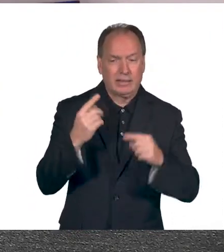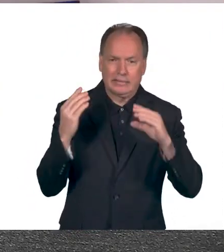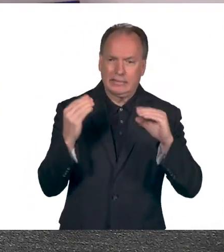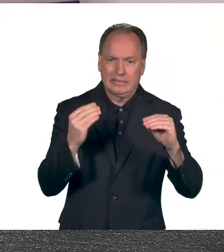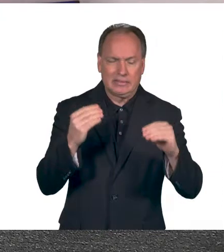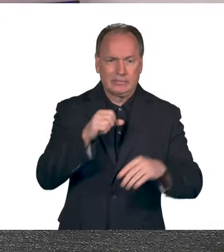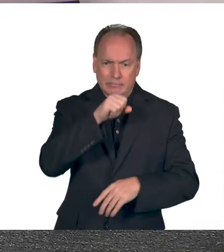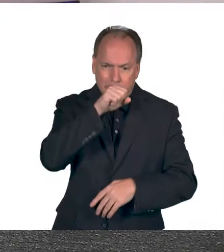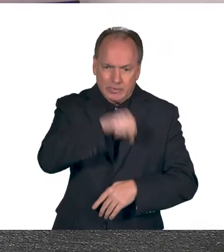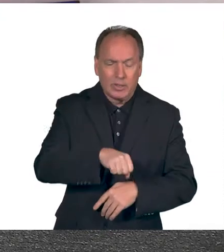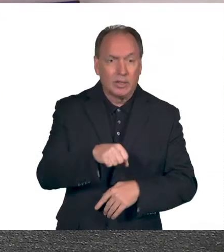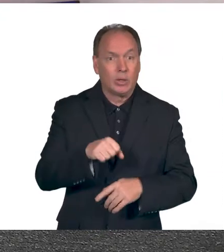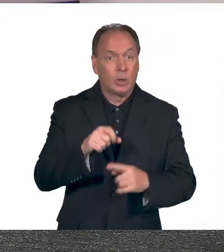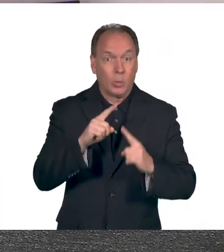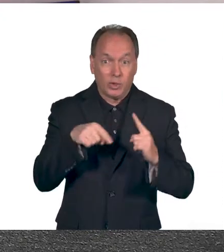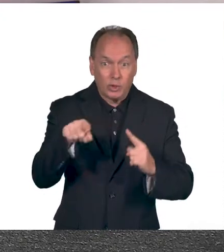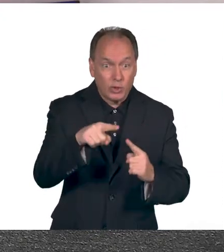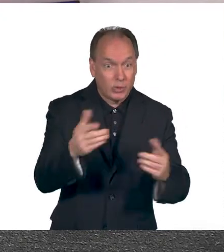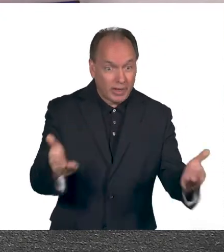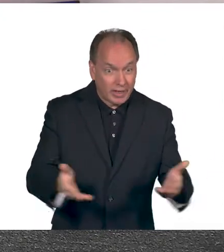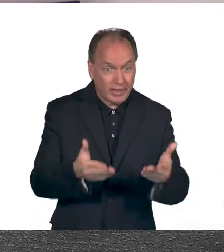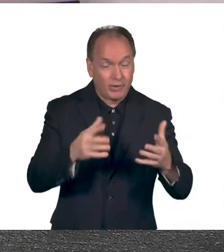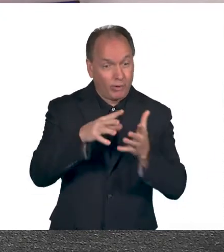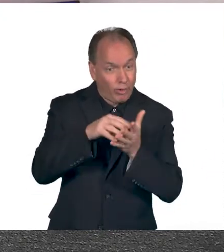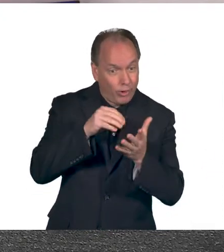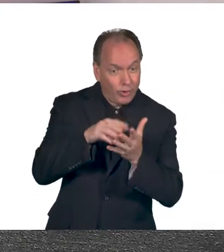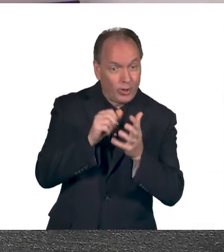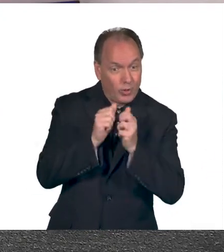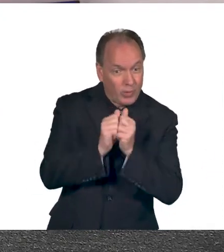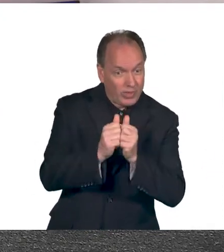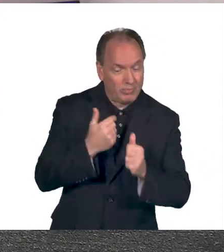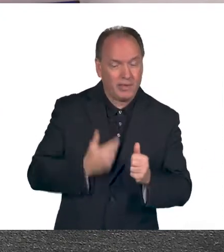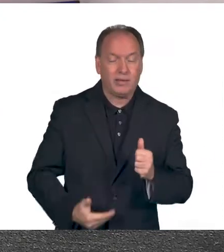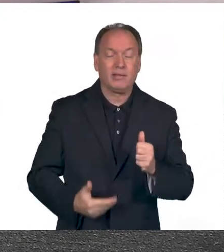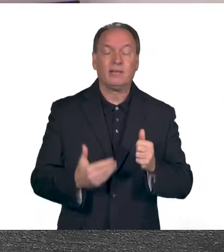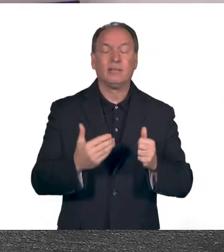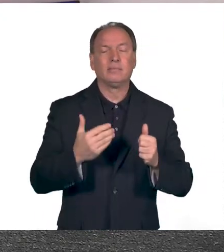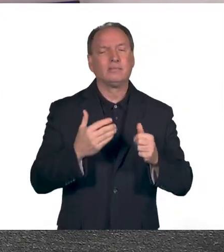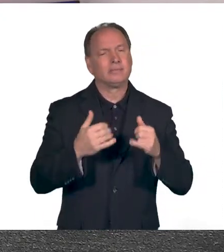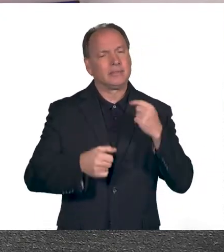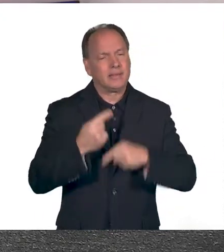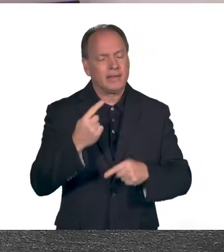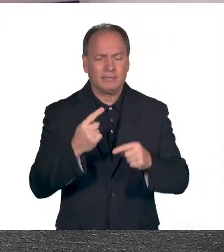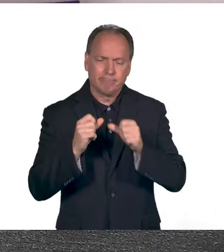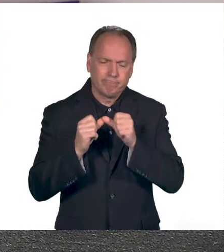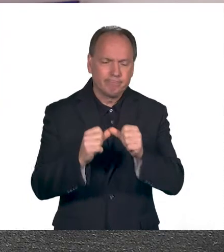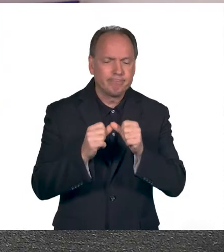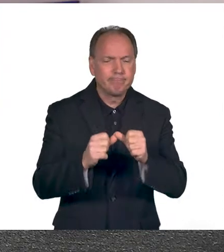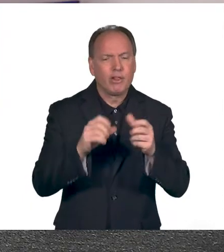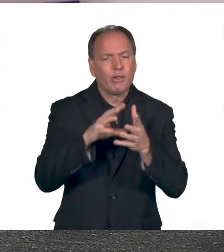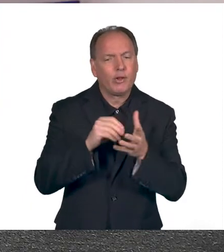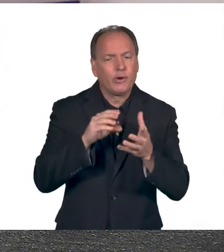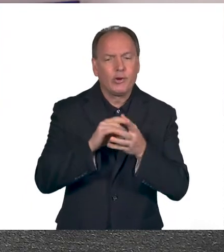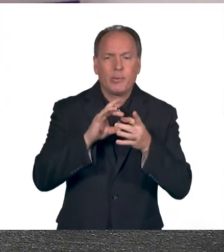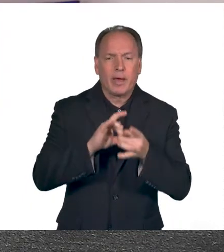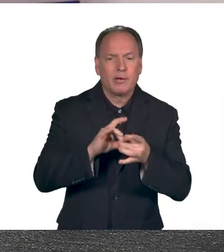especially when you're here learning with me. Today we're gonna continue to learn a little bit more about some snowy math,